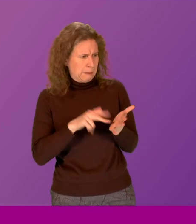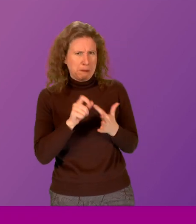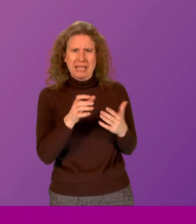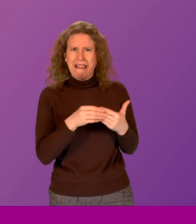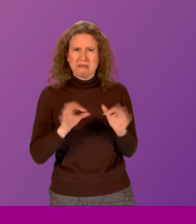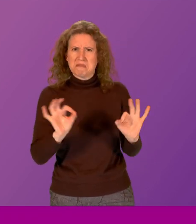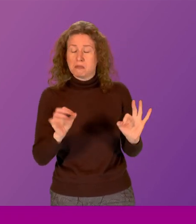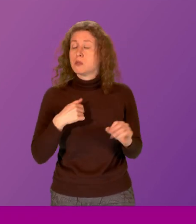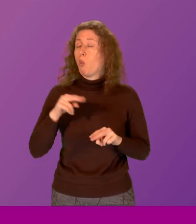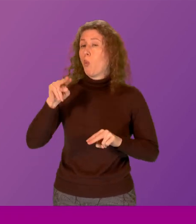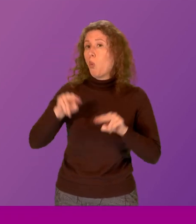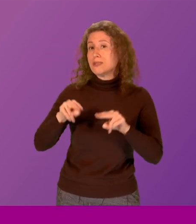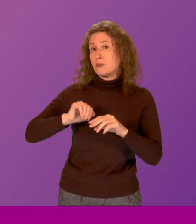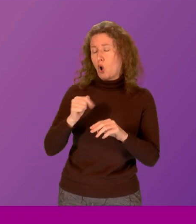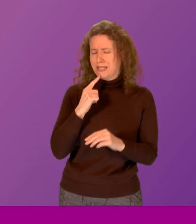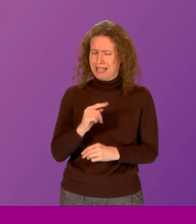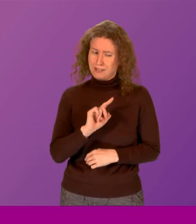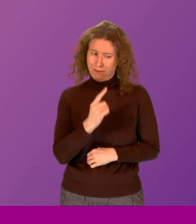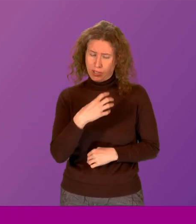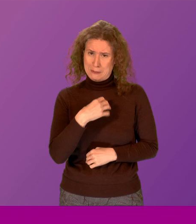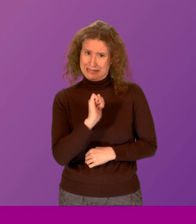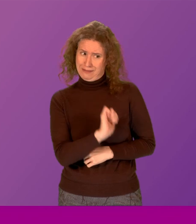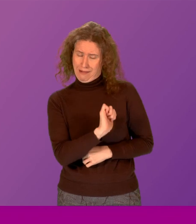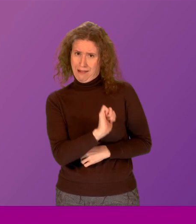Scotland has said that the First Minister’s Government has no vision for the national